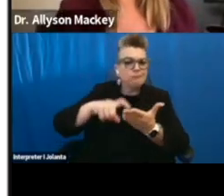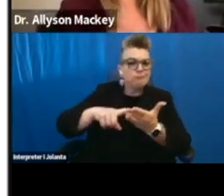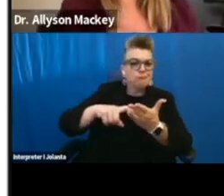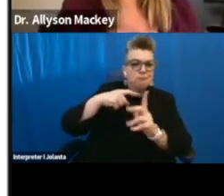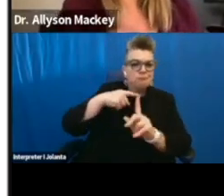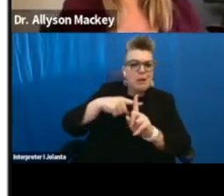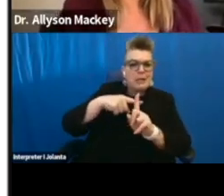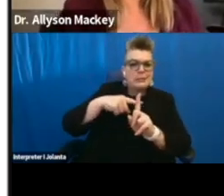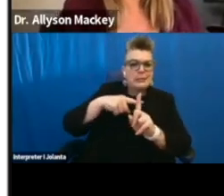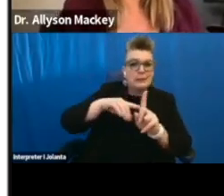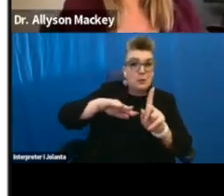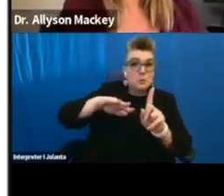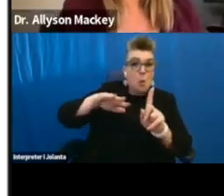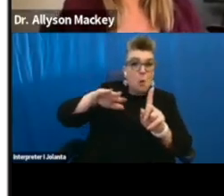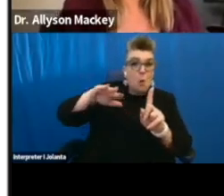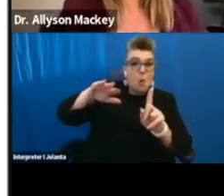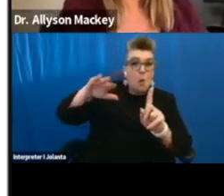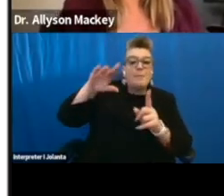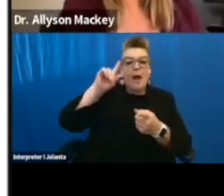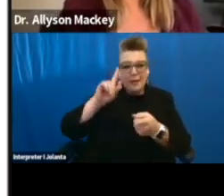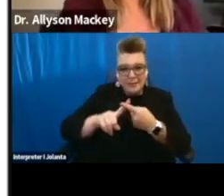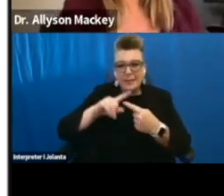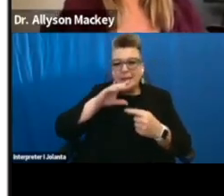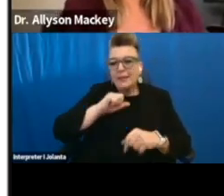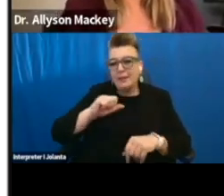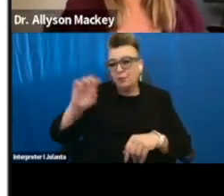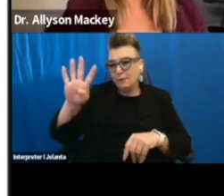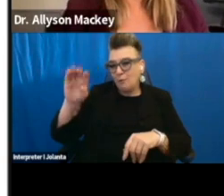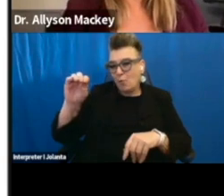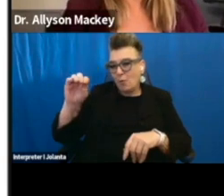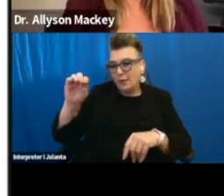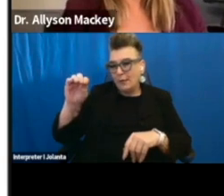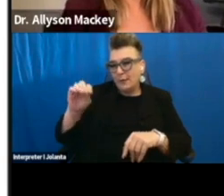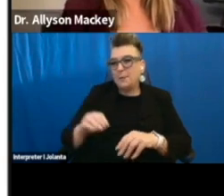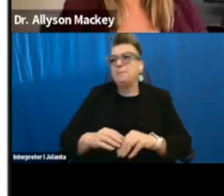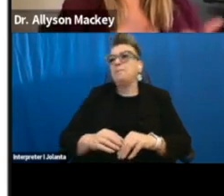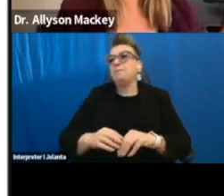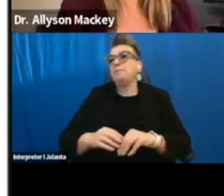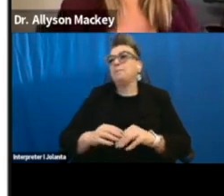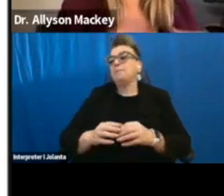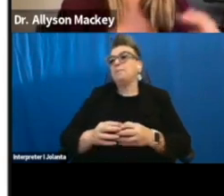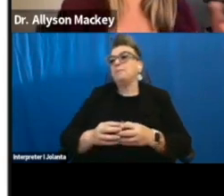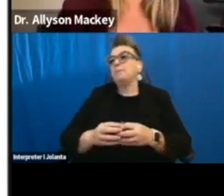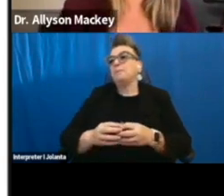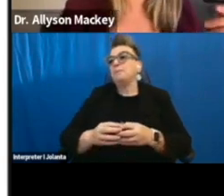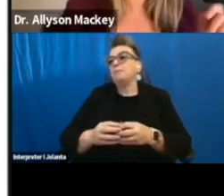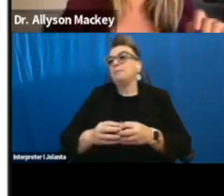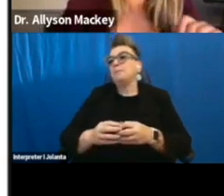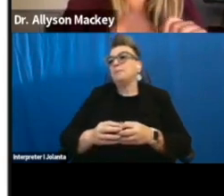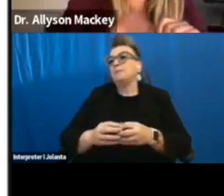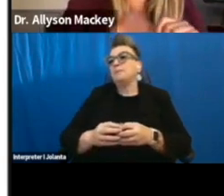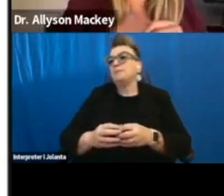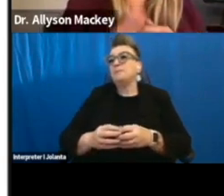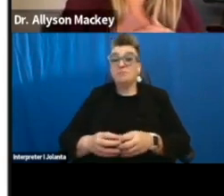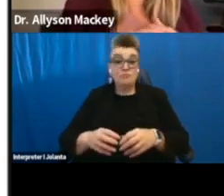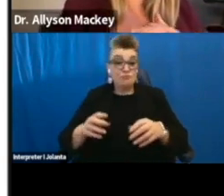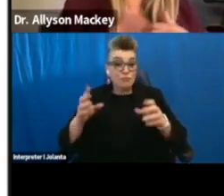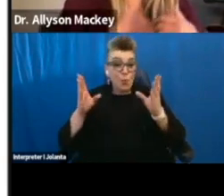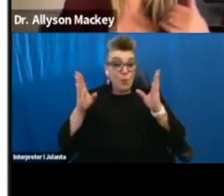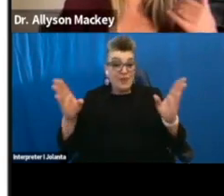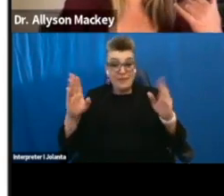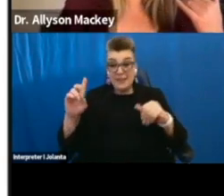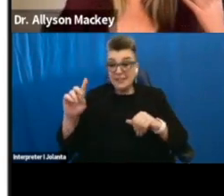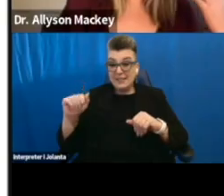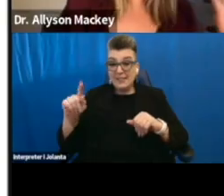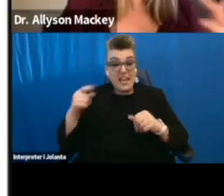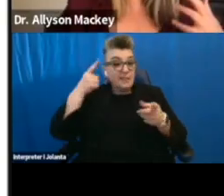40 right so these data are consistent with this idea that there's sort of a